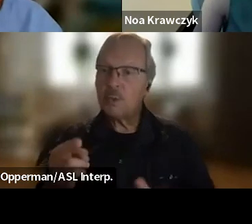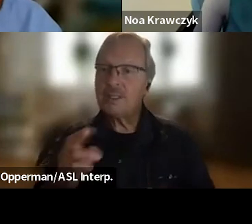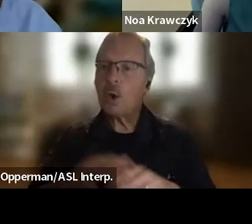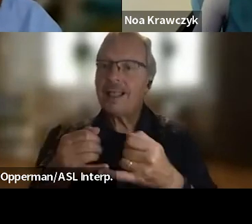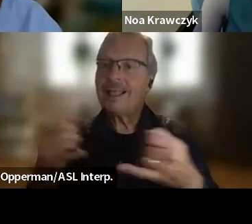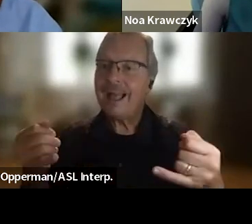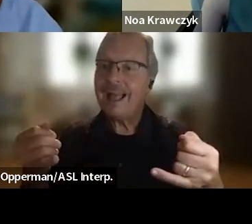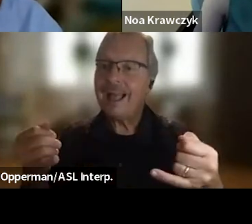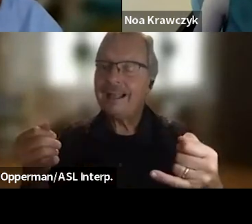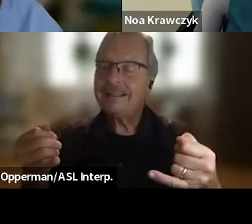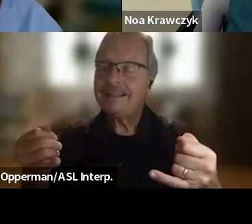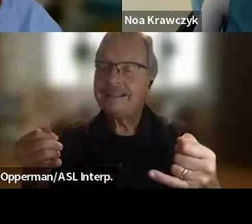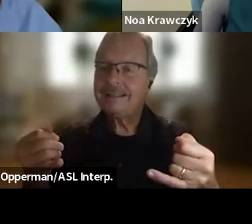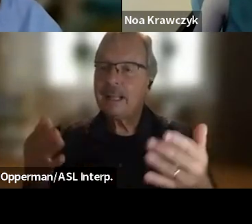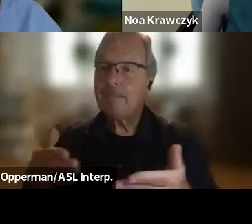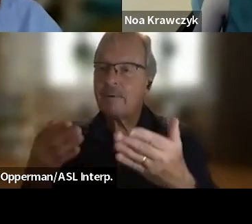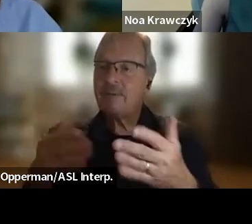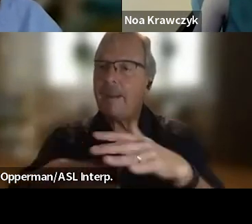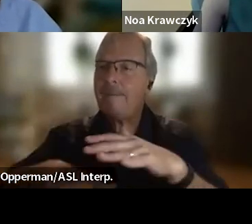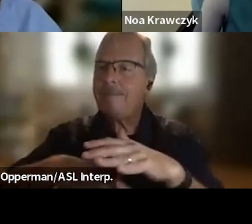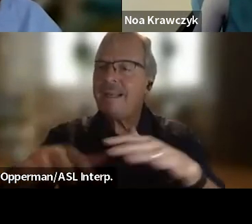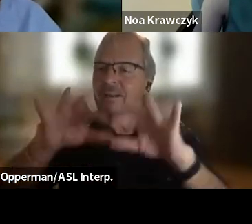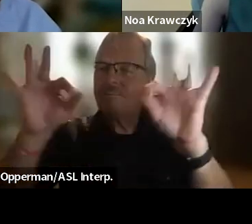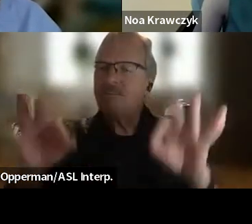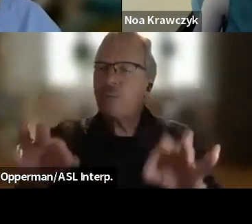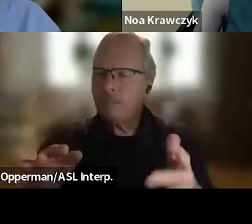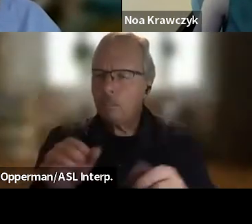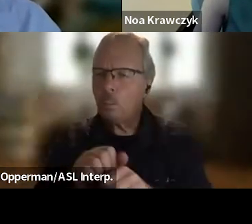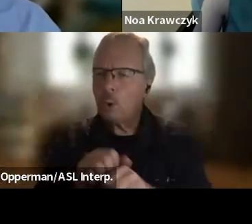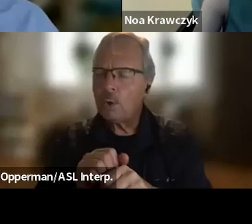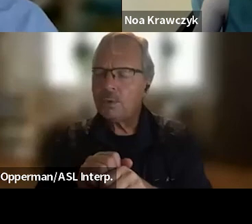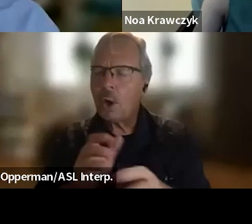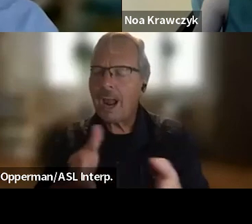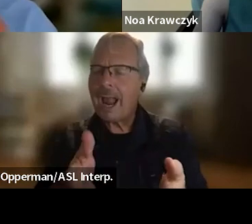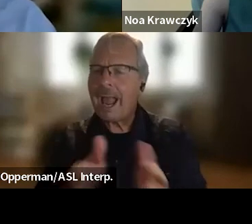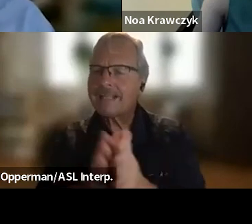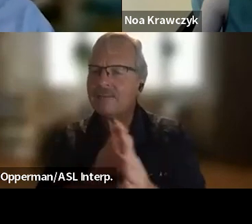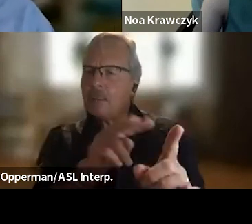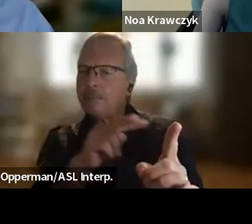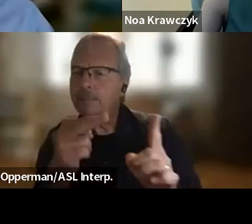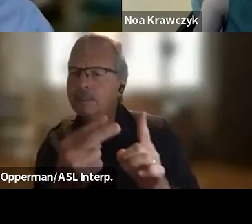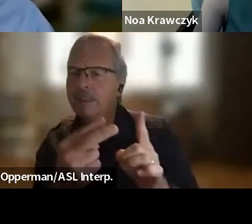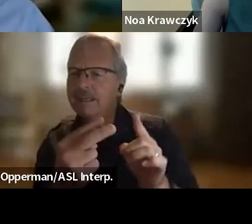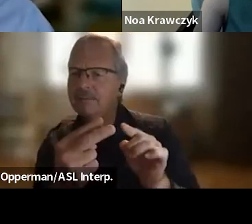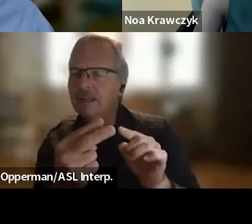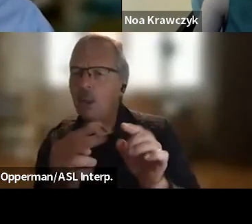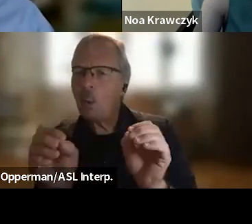that might provide a basic framework? And they're asking from the perspective of being an organization or a group